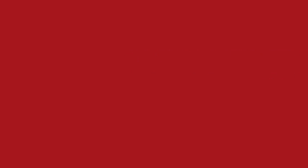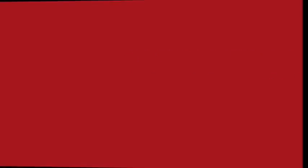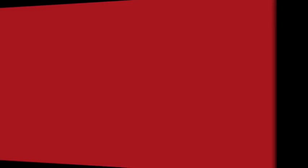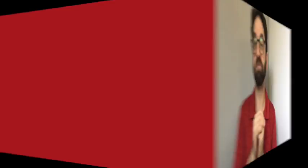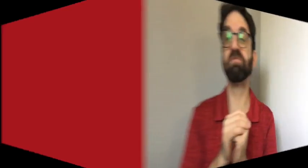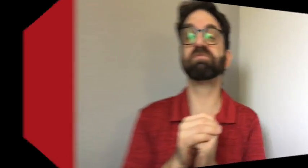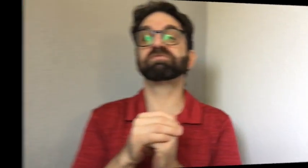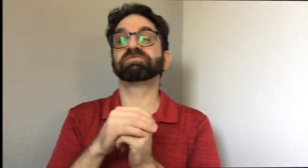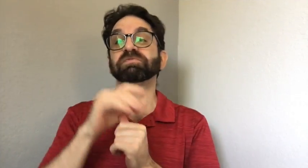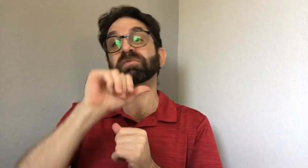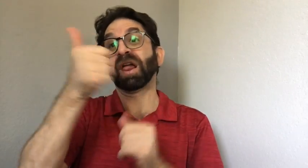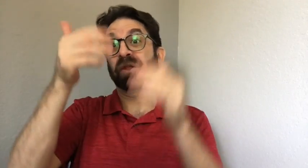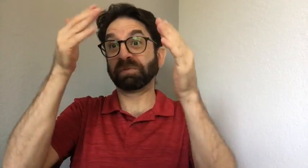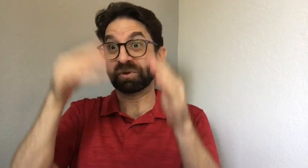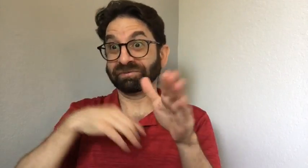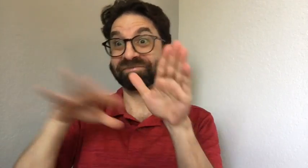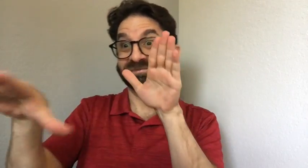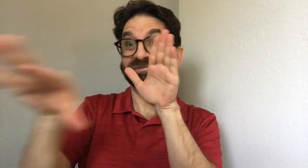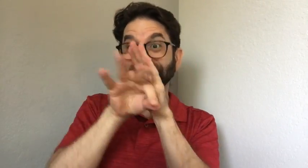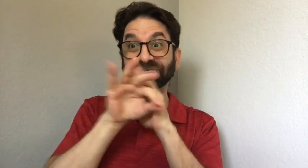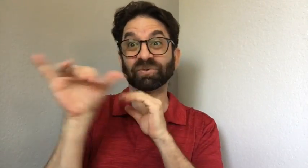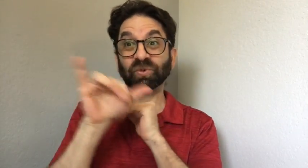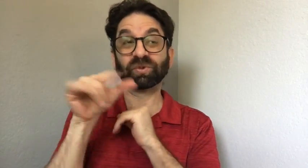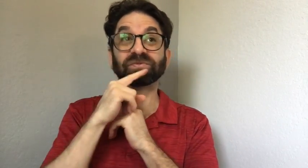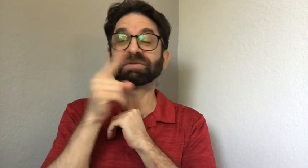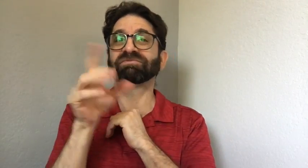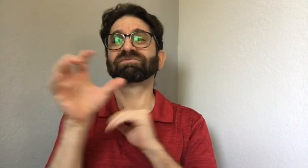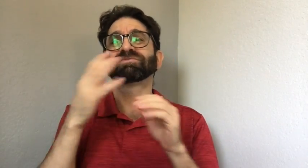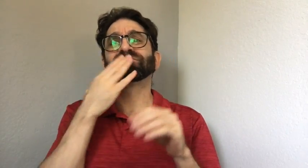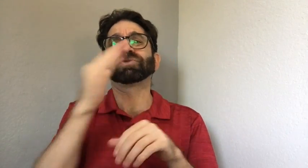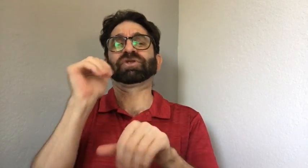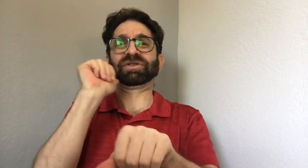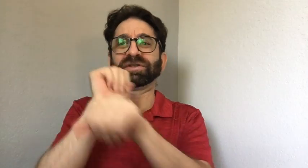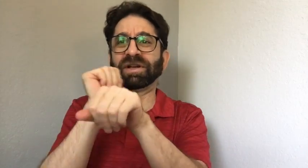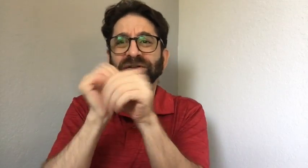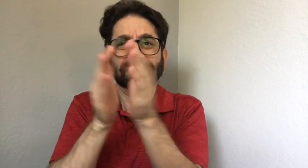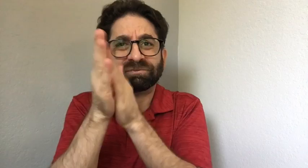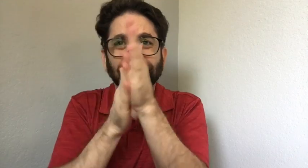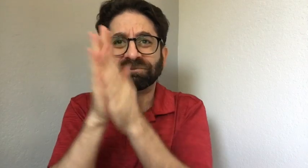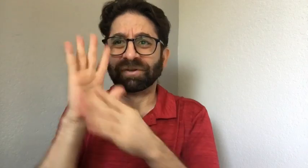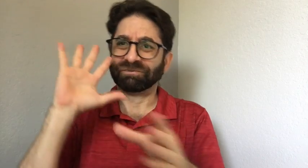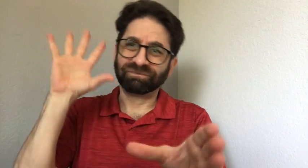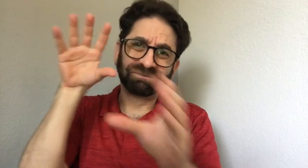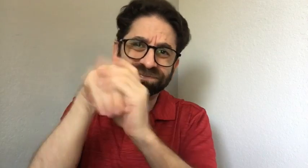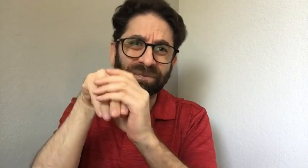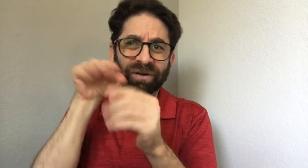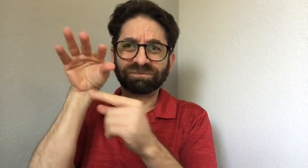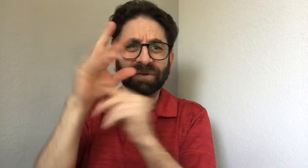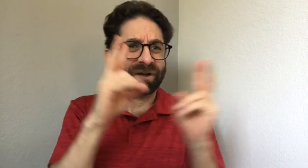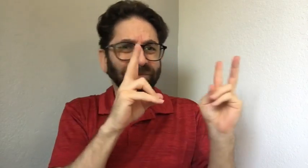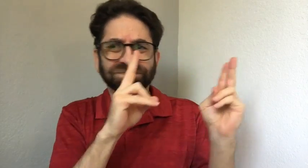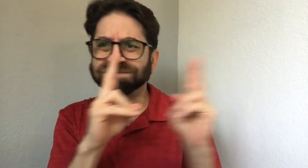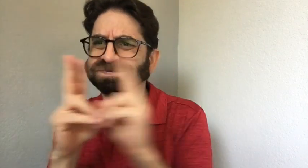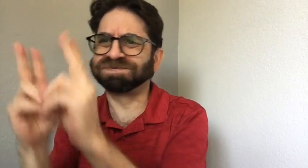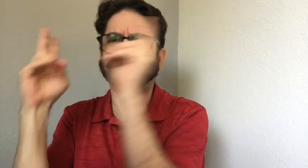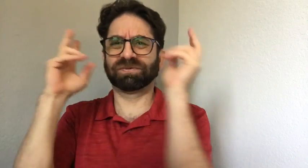And another individual that I also selected did an outstanding job with their participation. Their ability